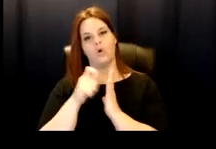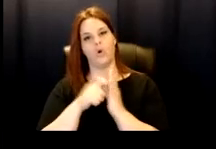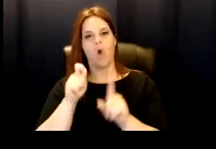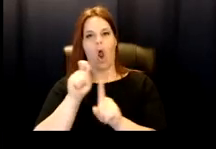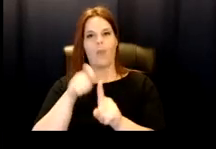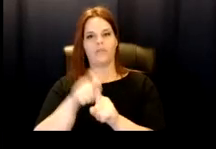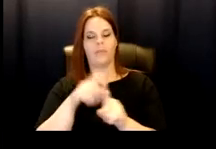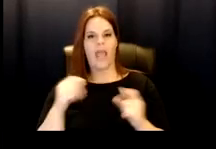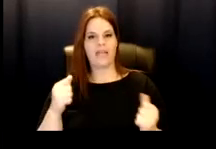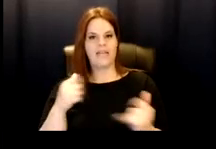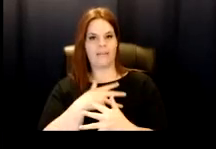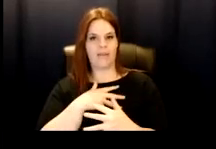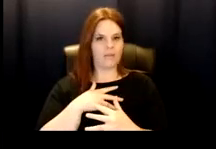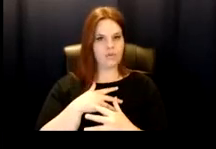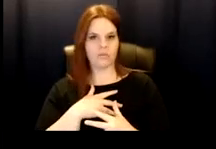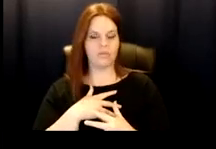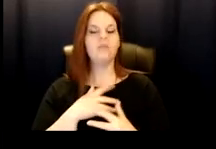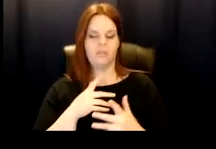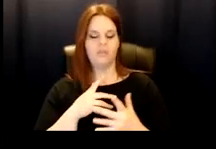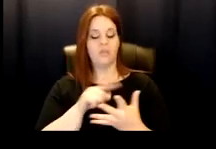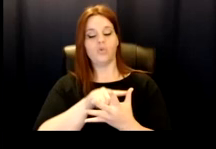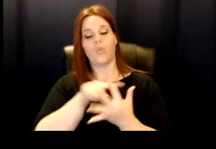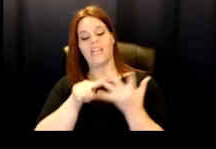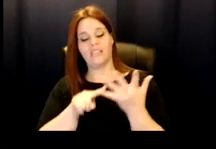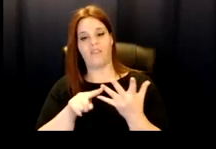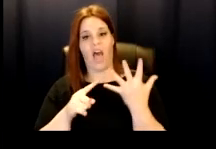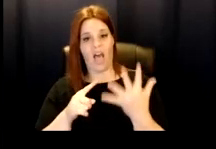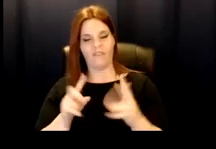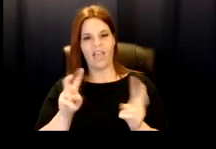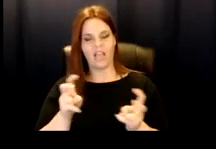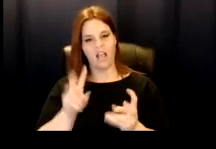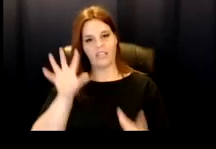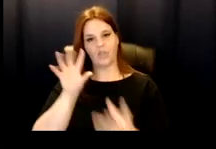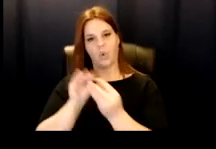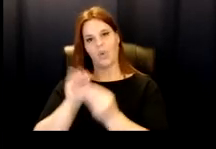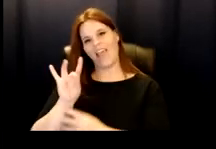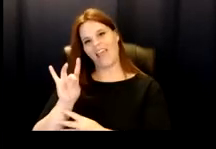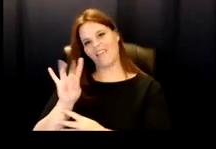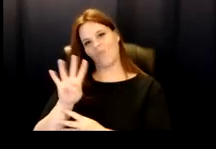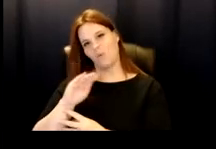at around 10%. So these five issues are 84% of the activities that we see in the database.